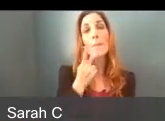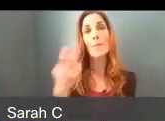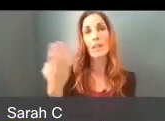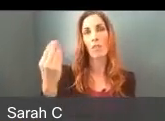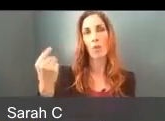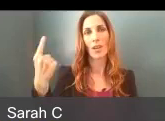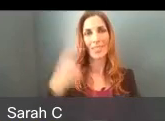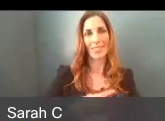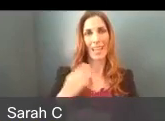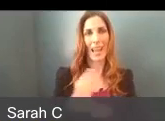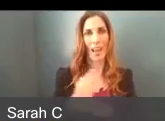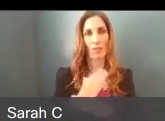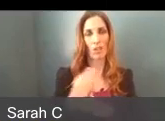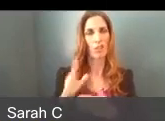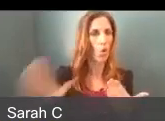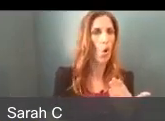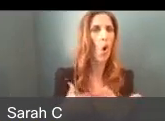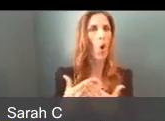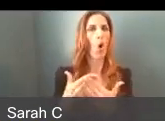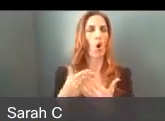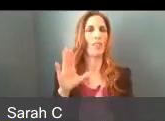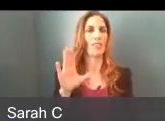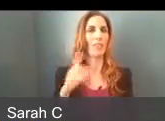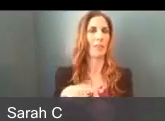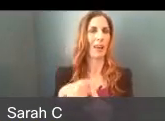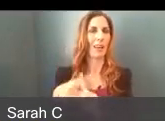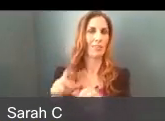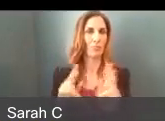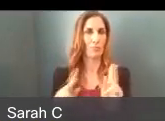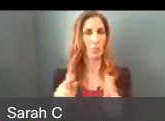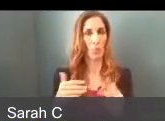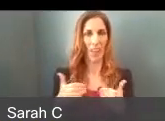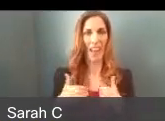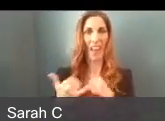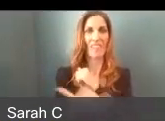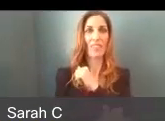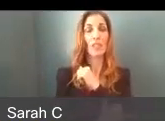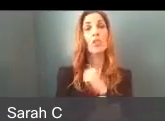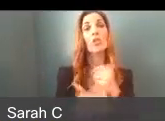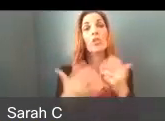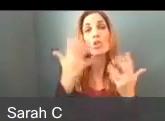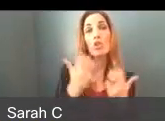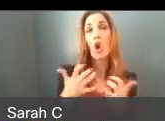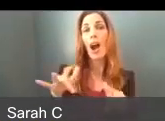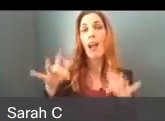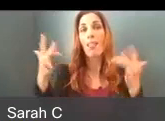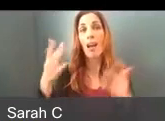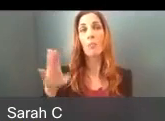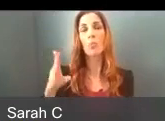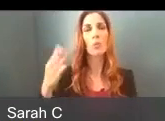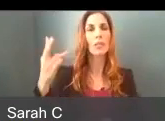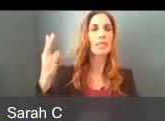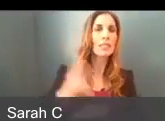of the cases in the County. The dark blue and the light blue are the seven day and 14 day averages